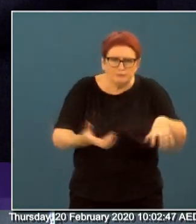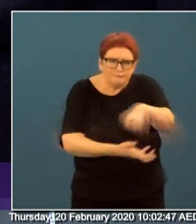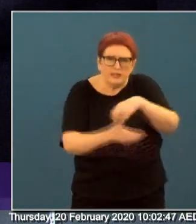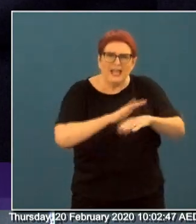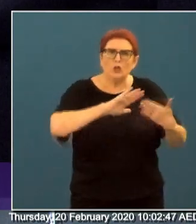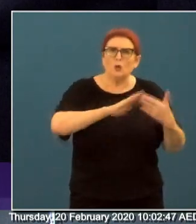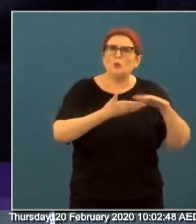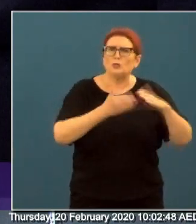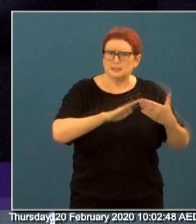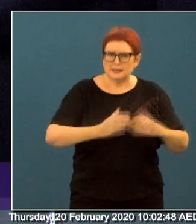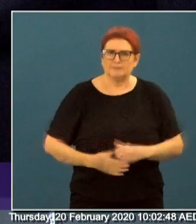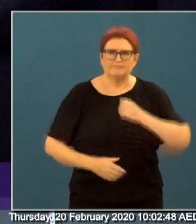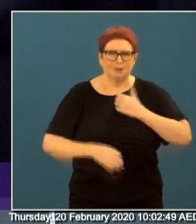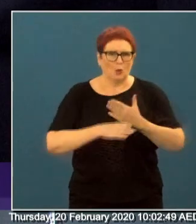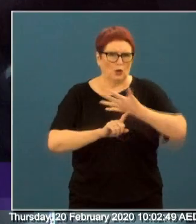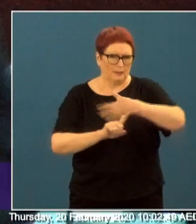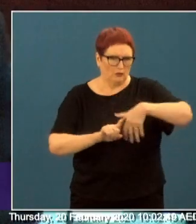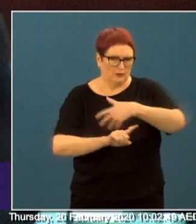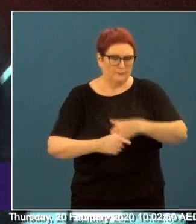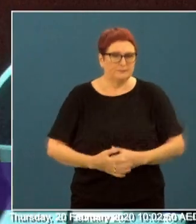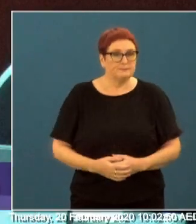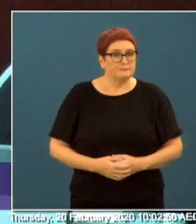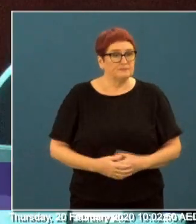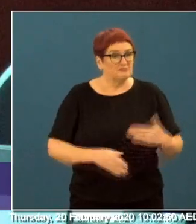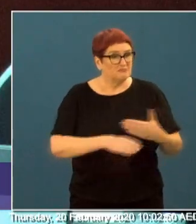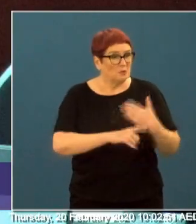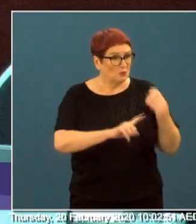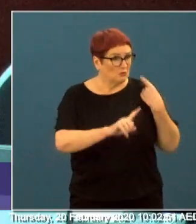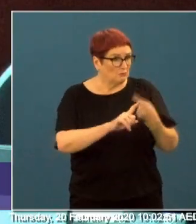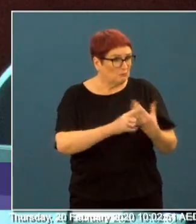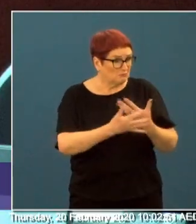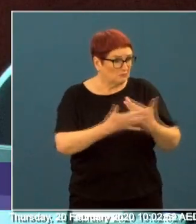And you've been in practice for a number of — many years.